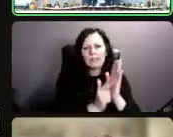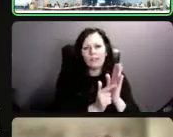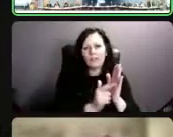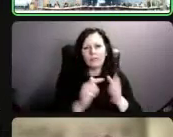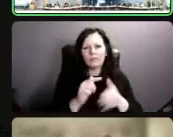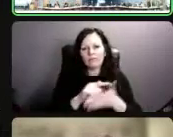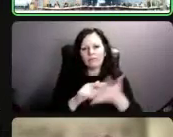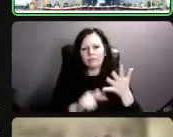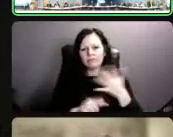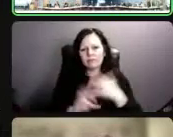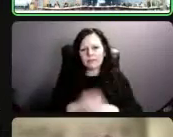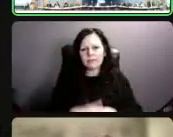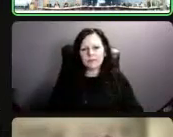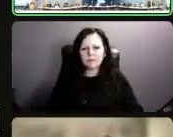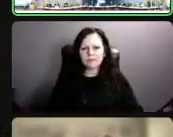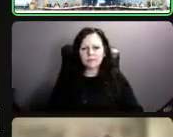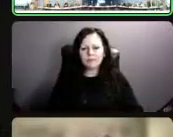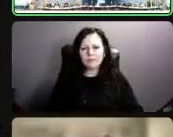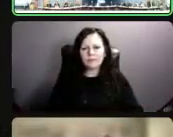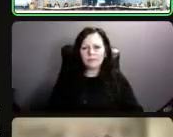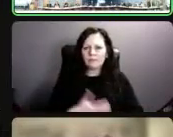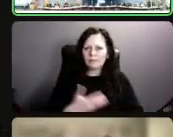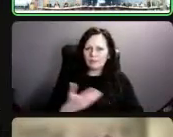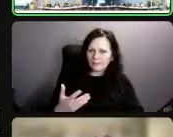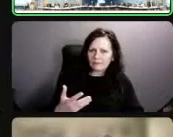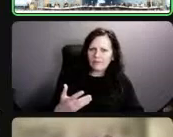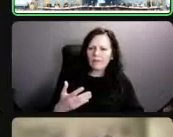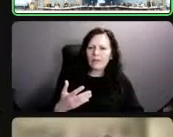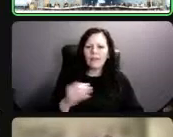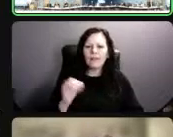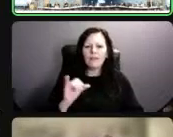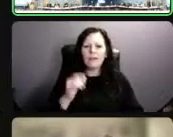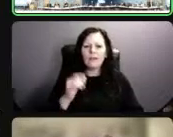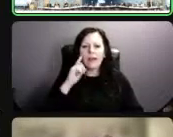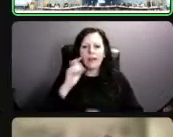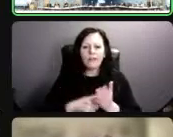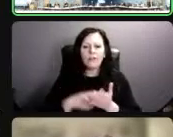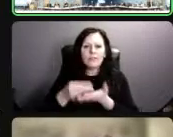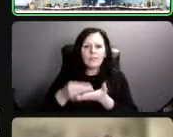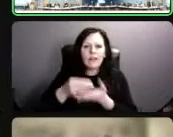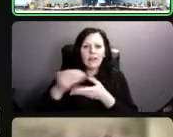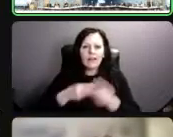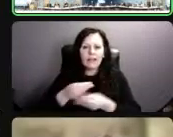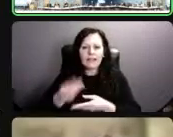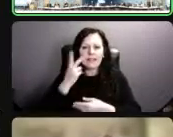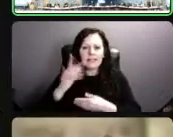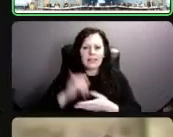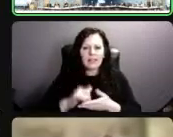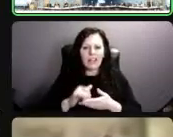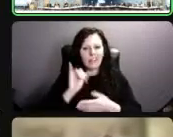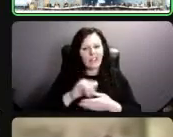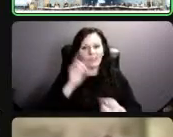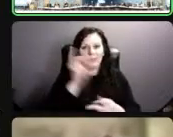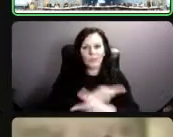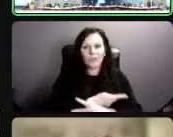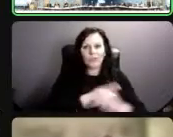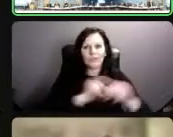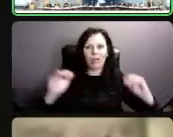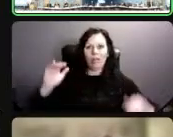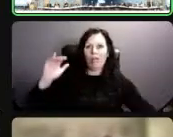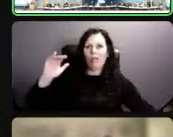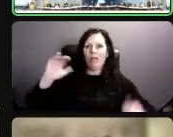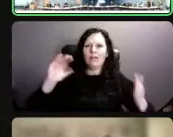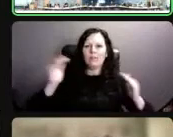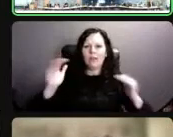THIS INFORMATION TECHNOLOGY AND